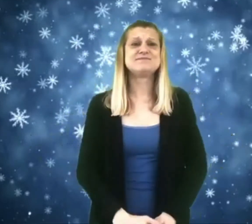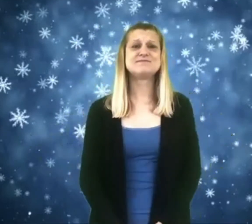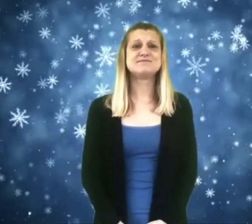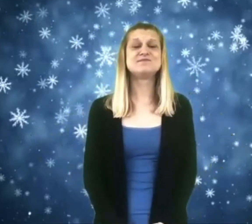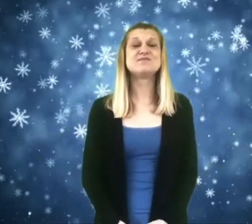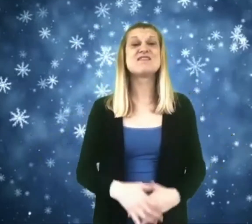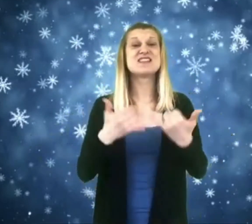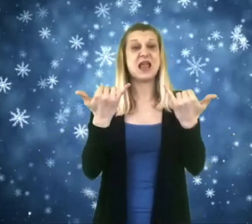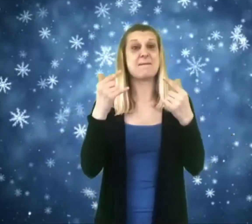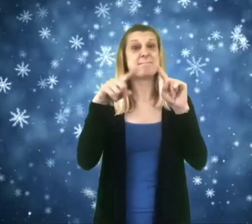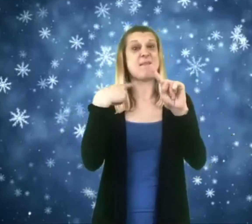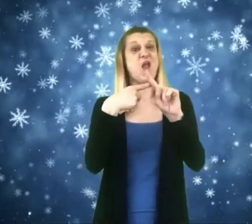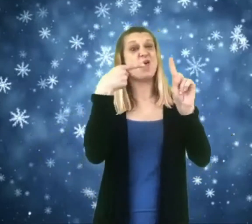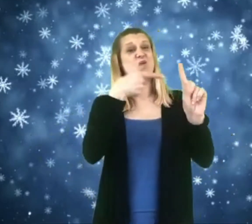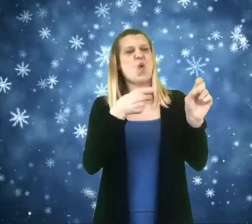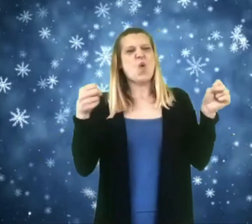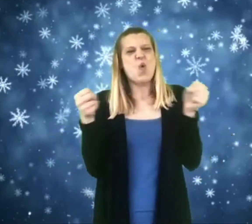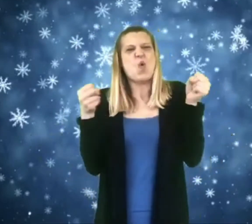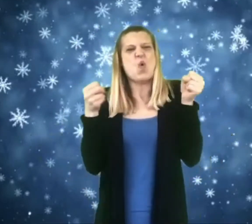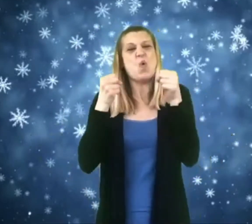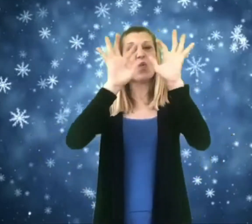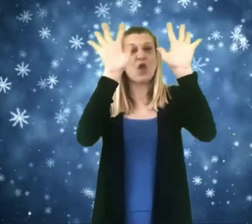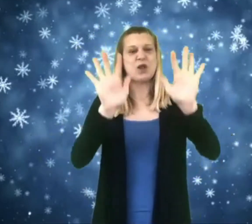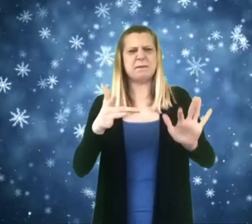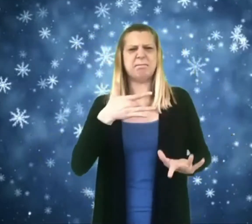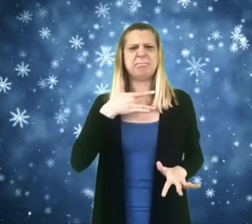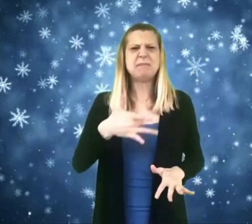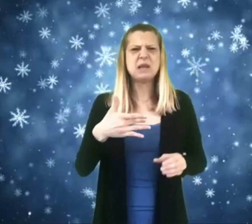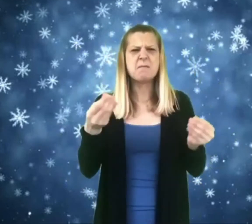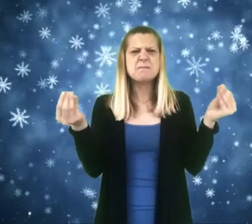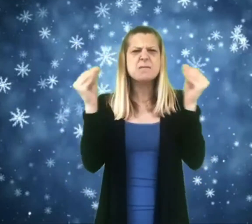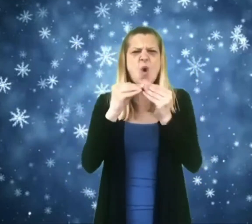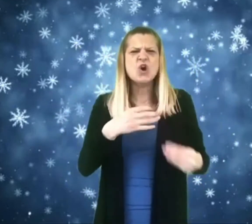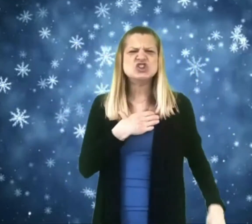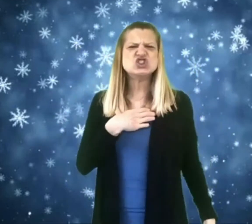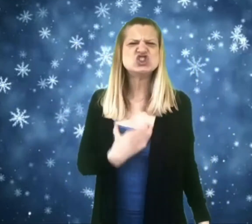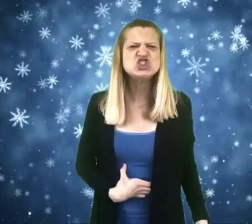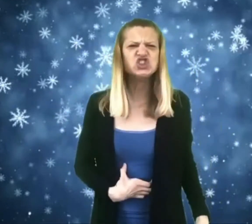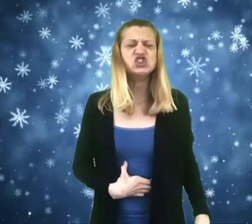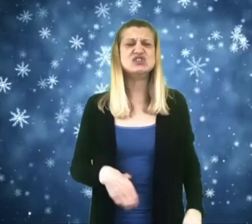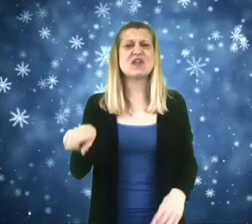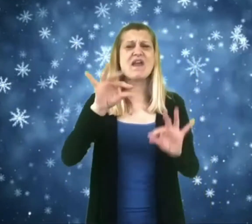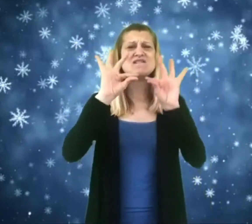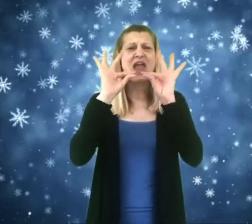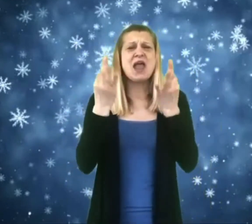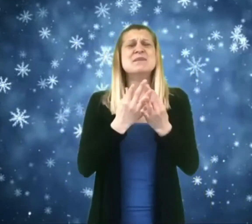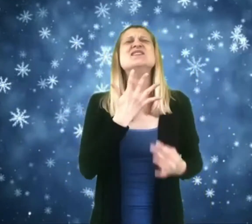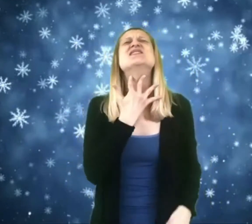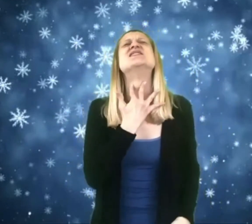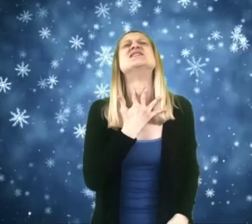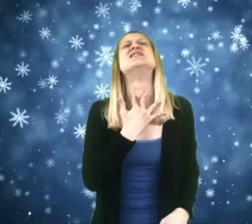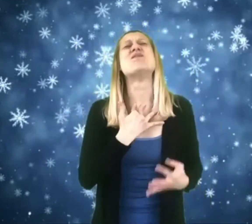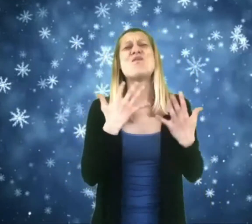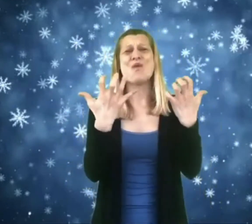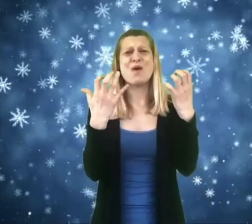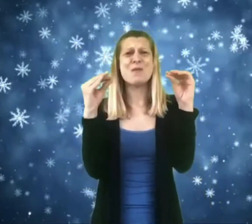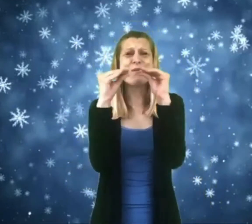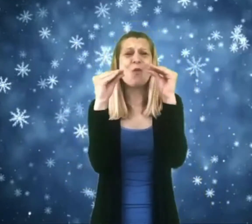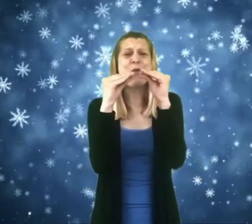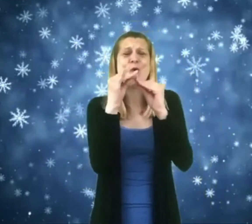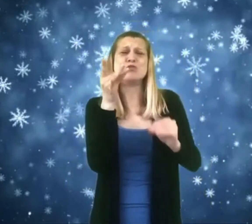There is something about very cold weather that gives one an enormous appetite. Most of us find ourselves beginning to crave